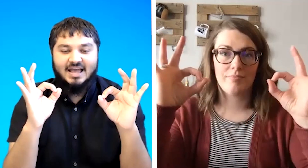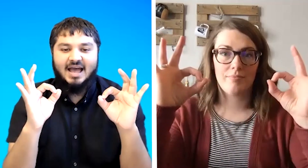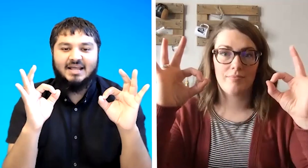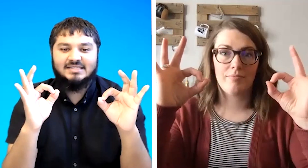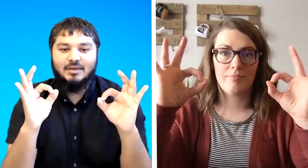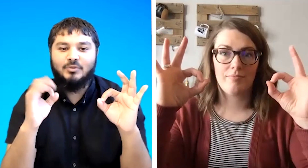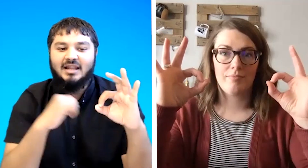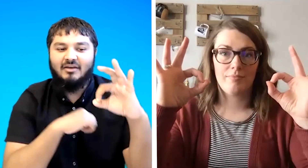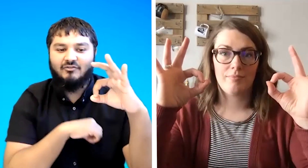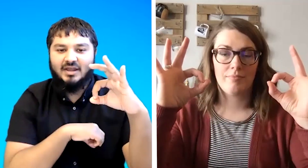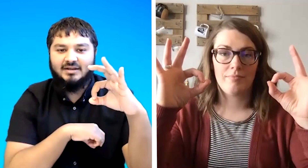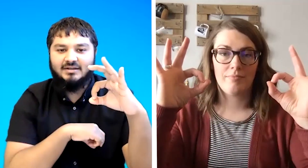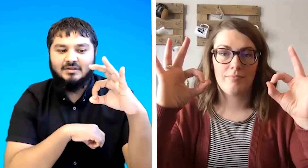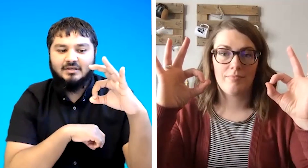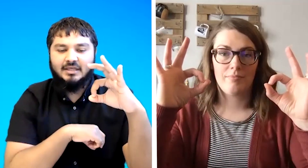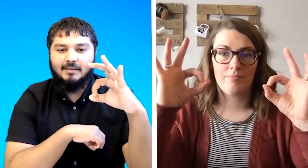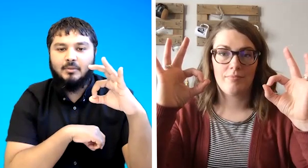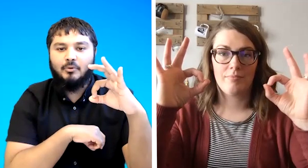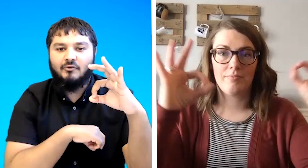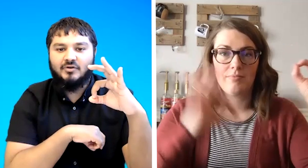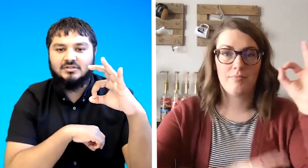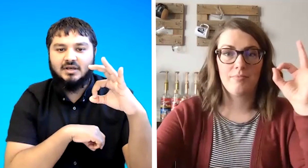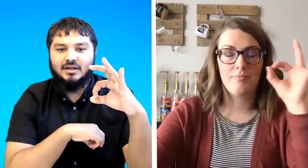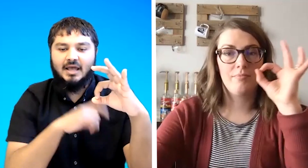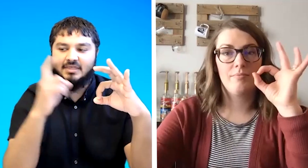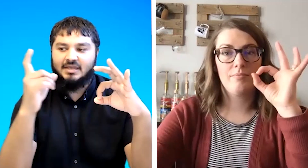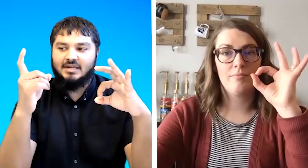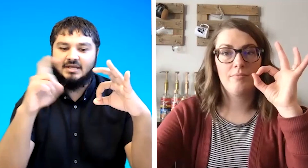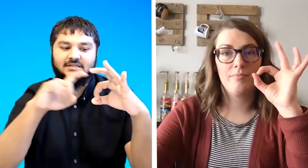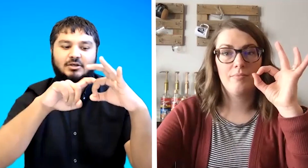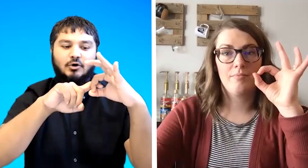and i say with the left hand keep the perfect sign and the index